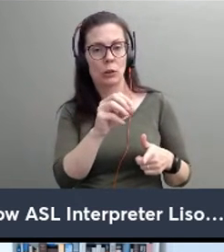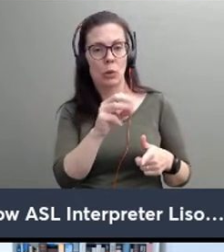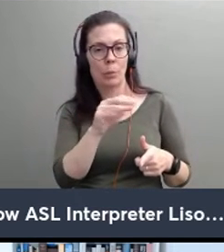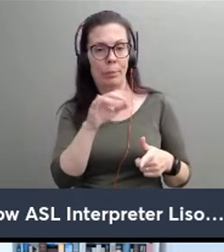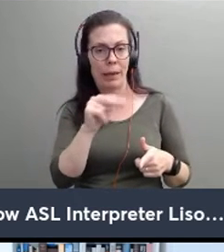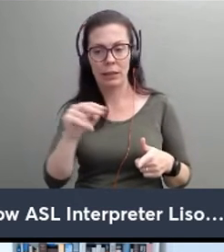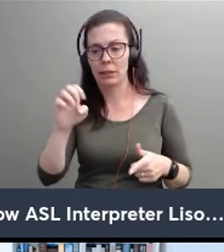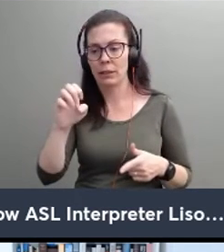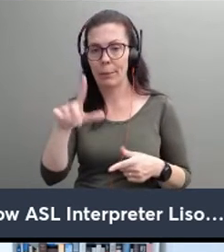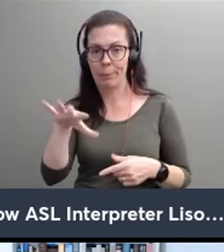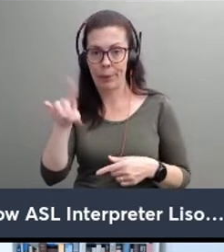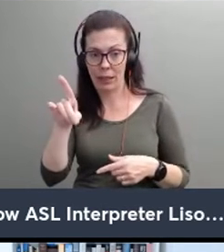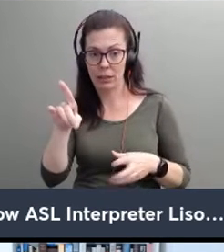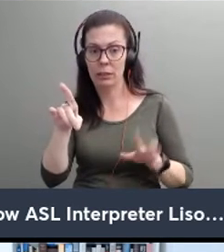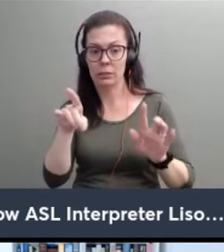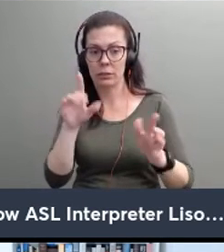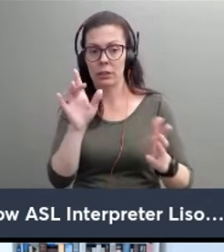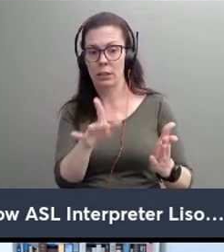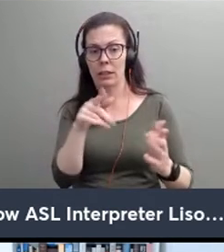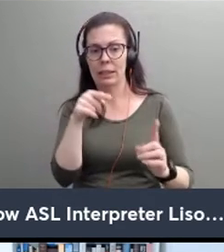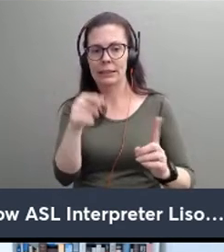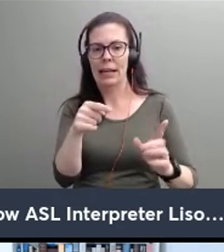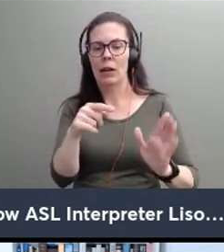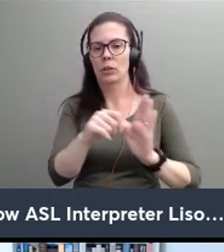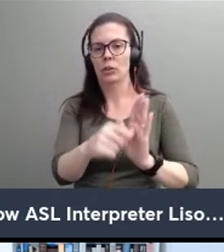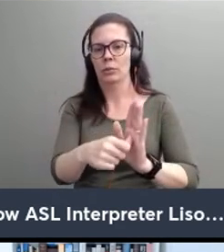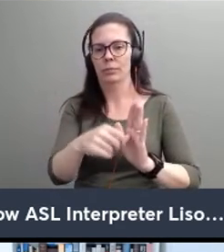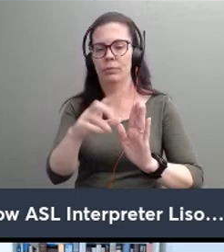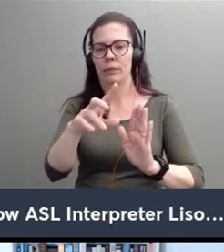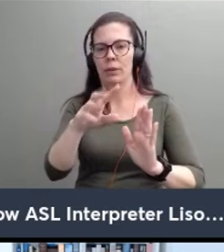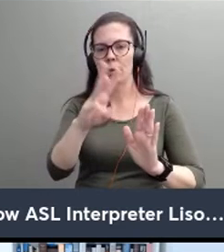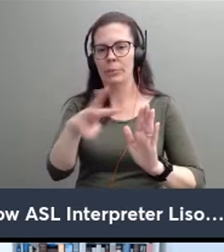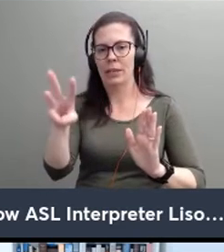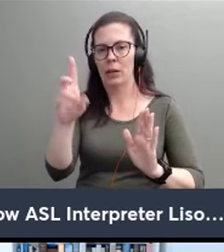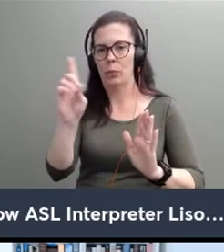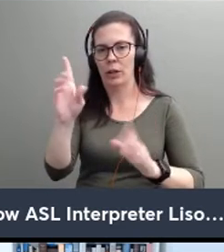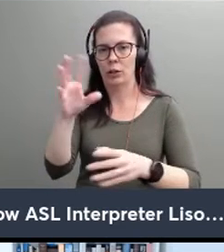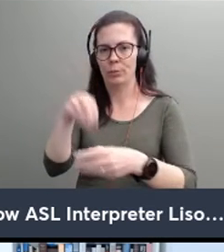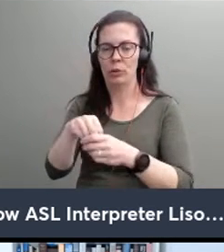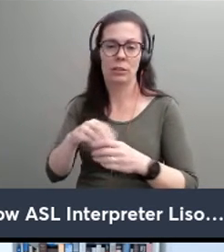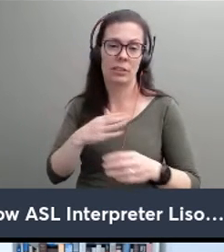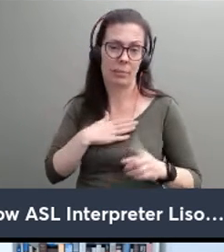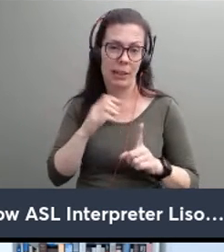And here you need to call out the site where you're embedding. In my case, I'm doing it on Google Site,